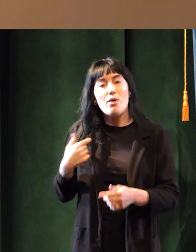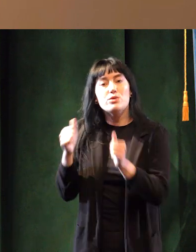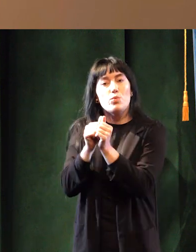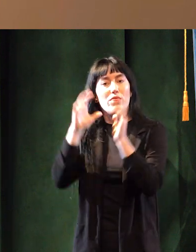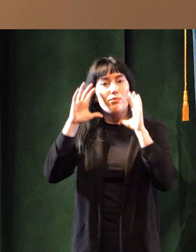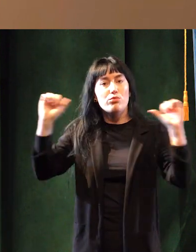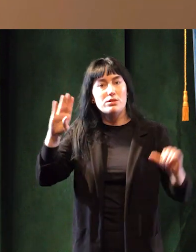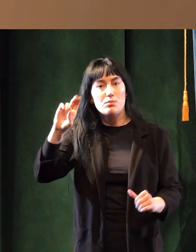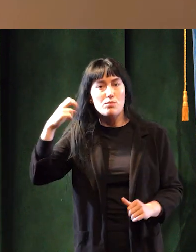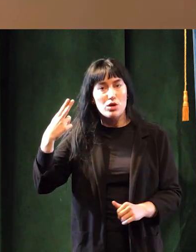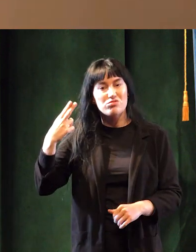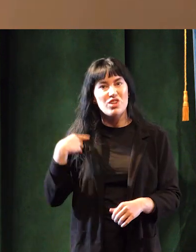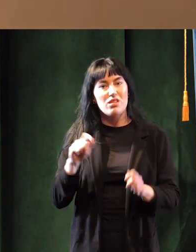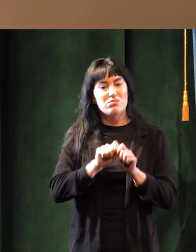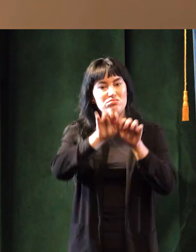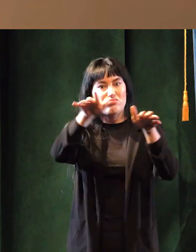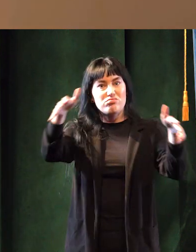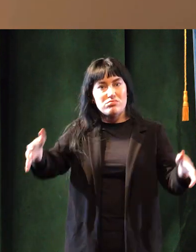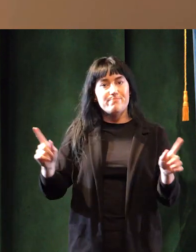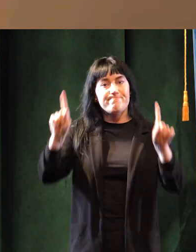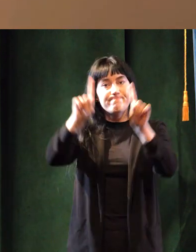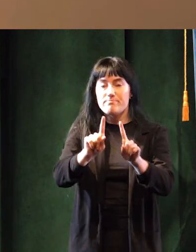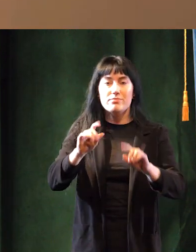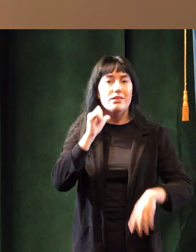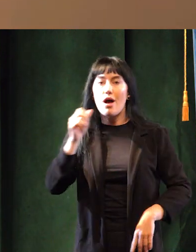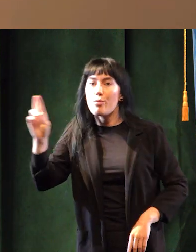on the pile there were no partisan divisions we came together as Americans